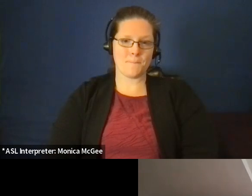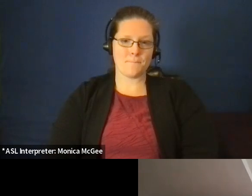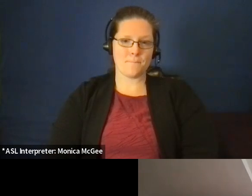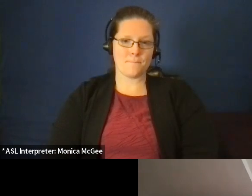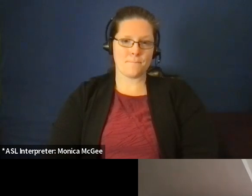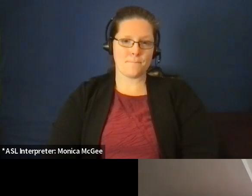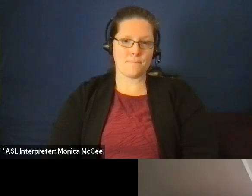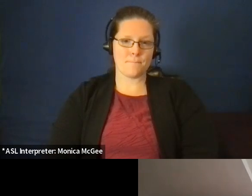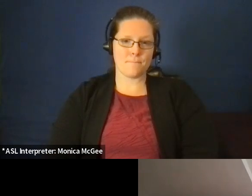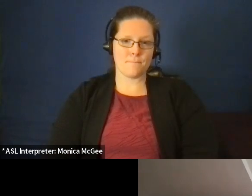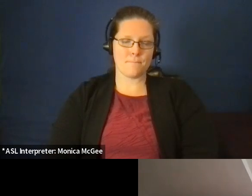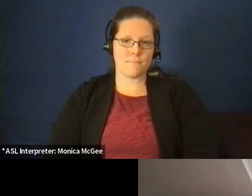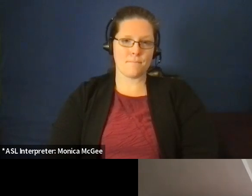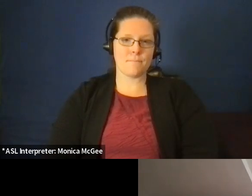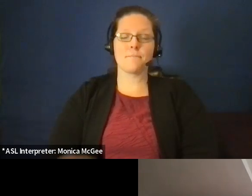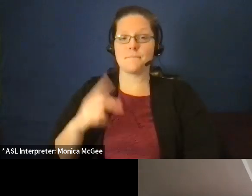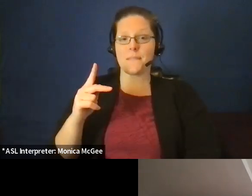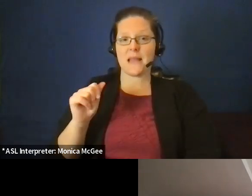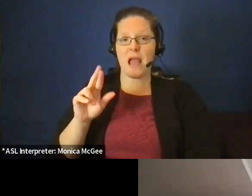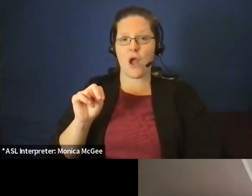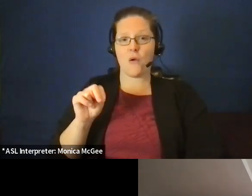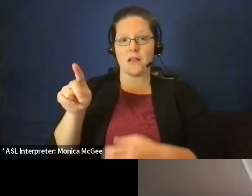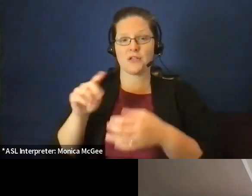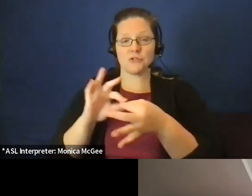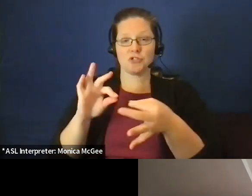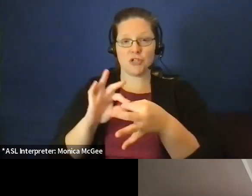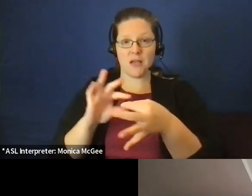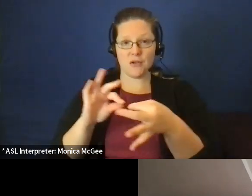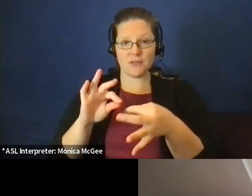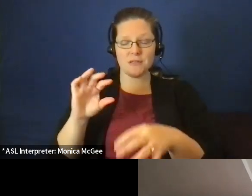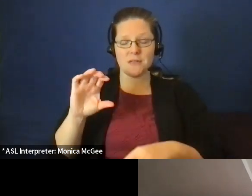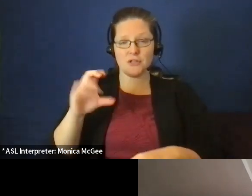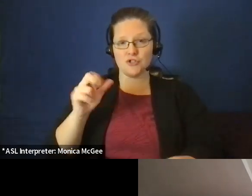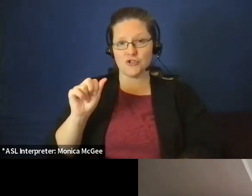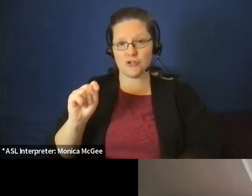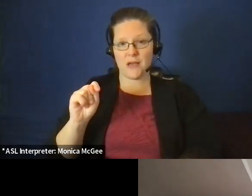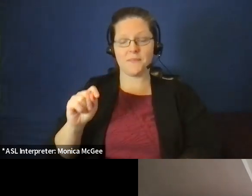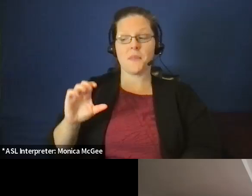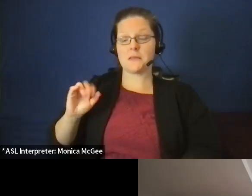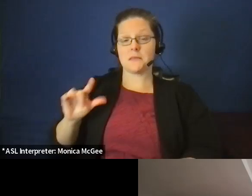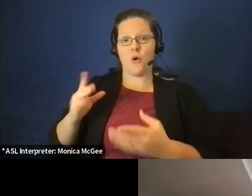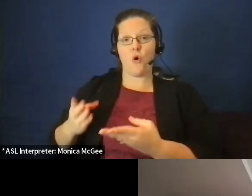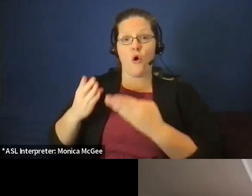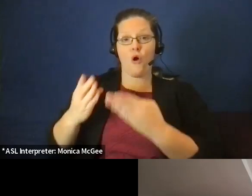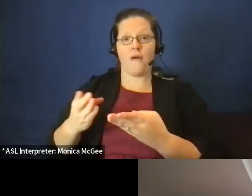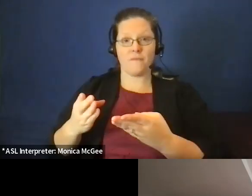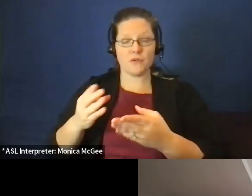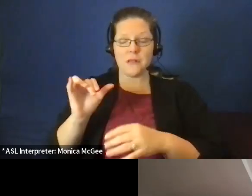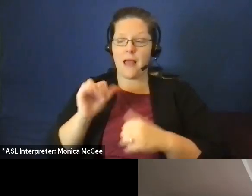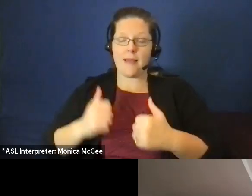it's alt and press Y to raise your